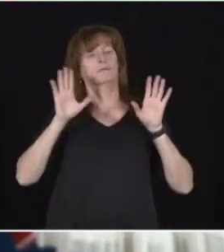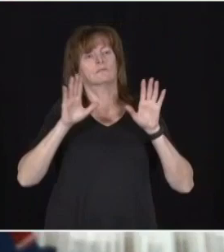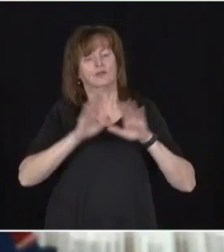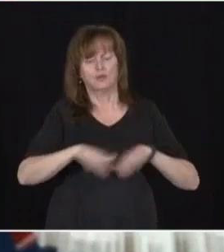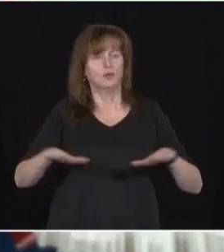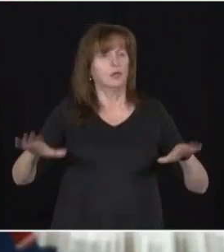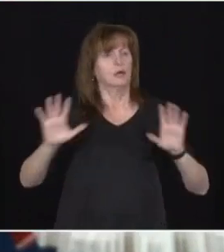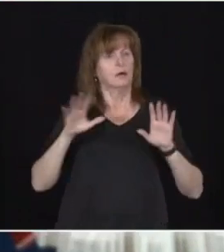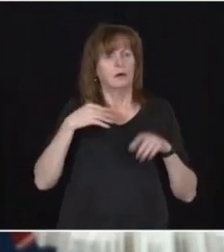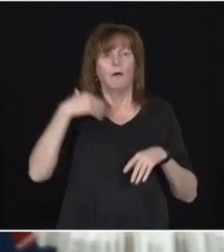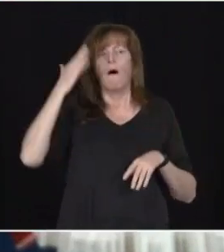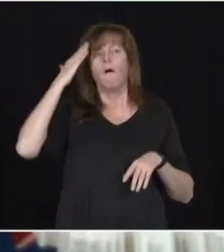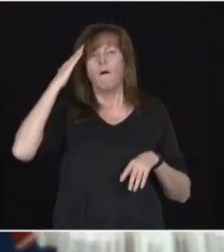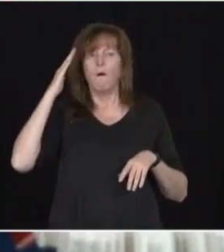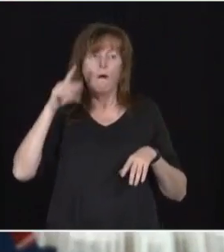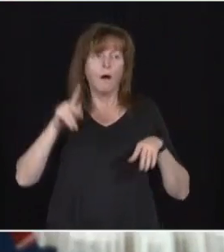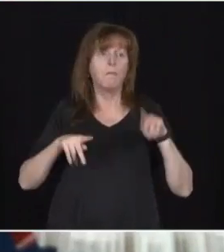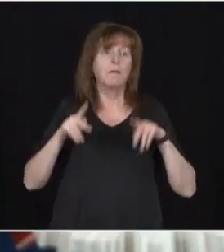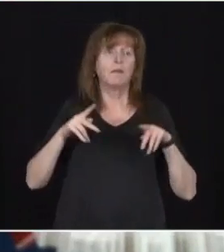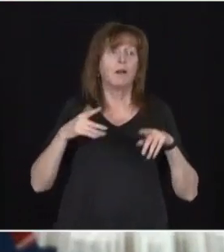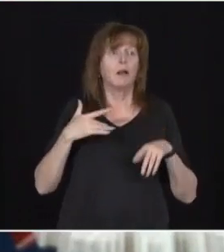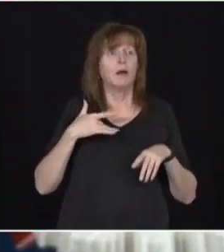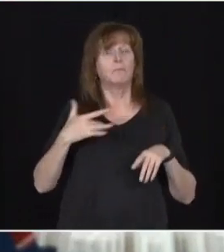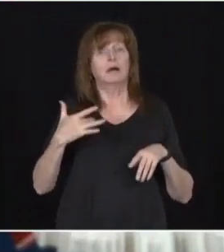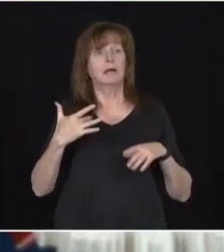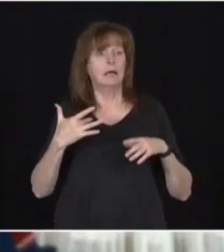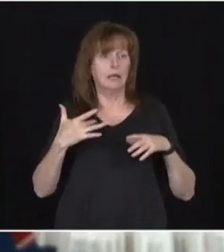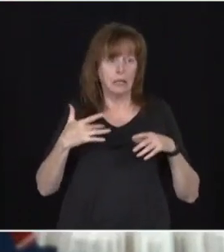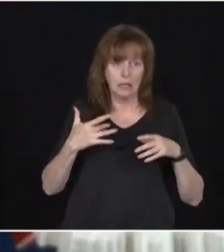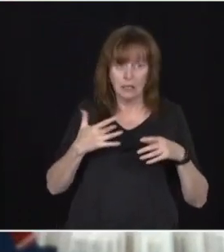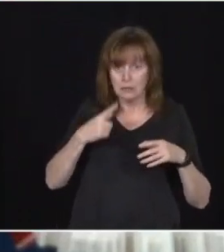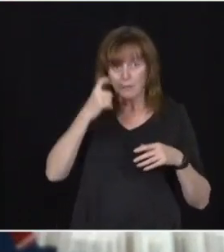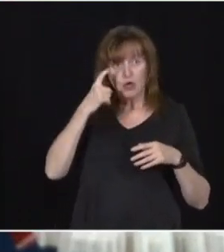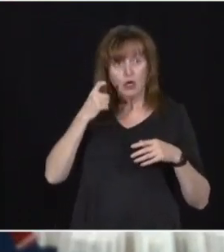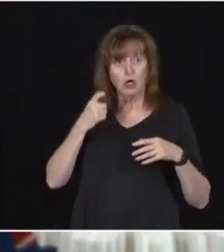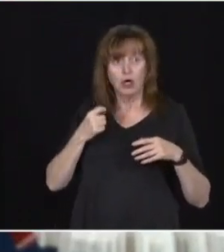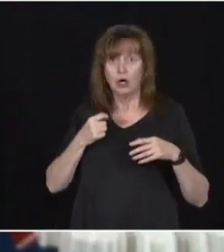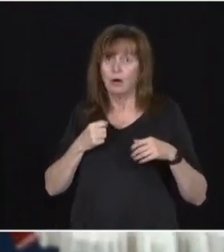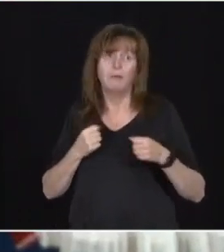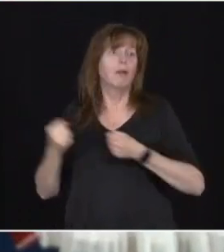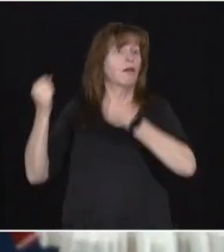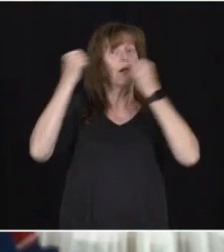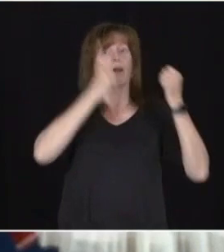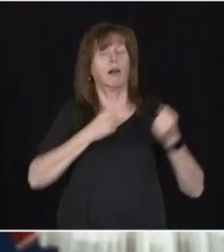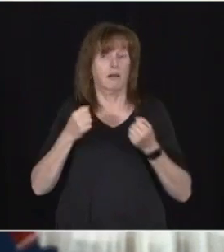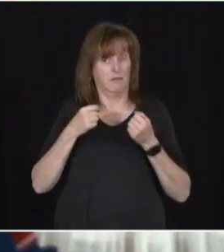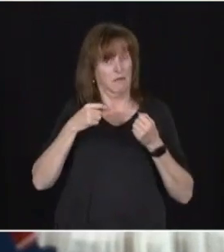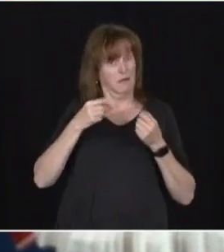We know that people travel all across the province and in the summer they travel more. I understand what you are saying, some areas